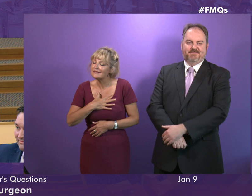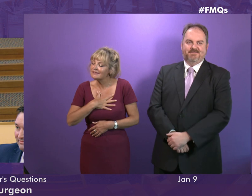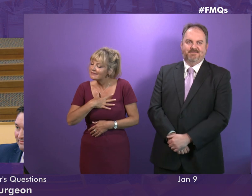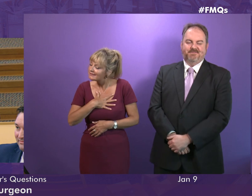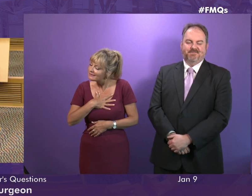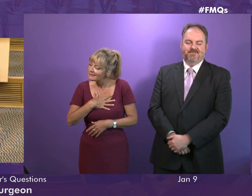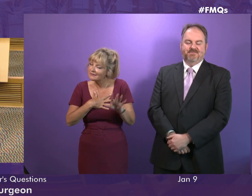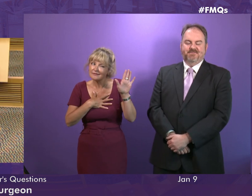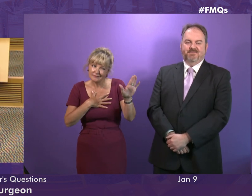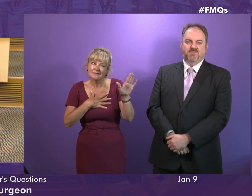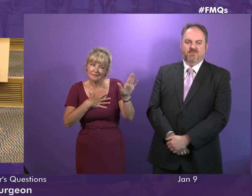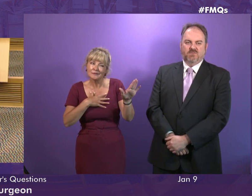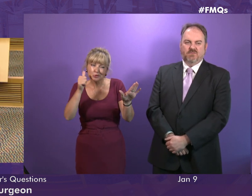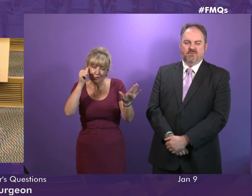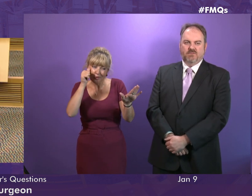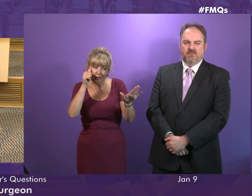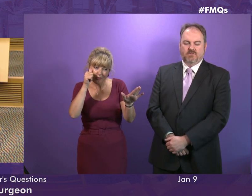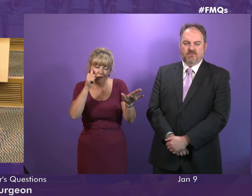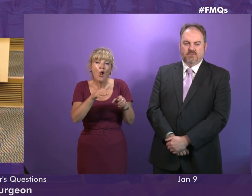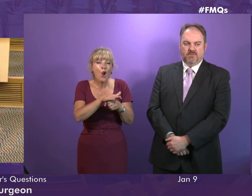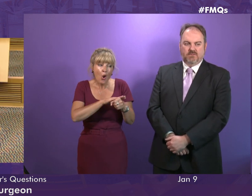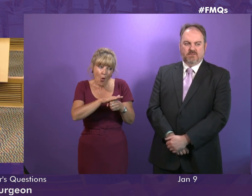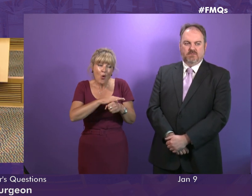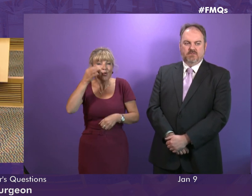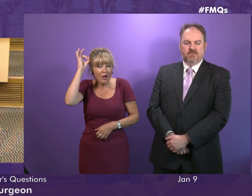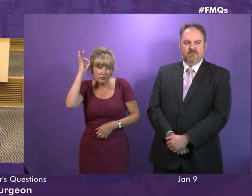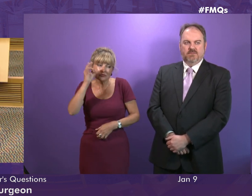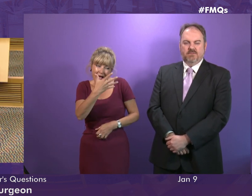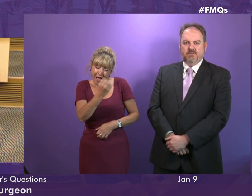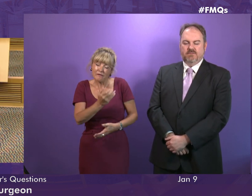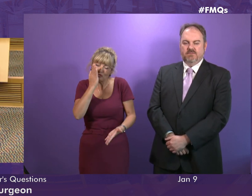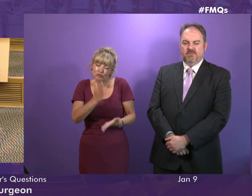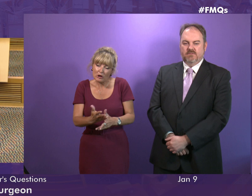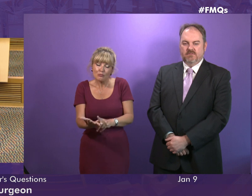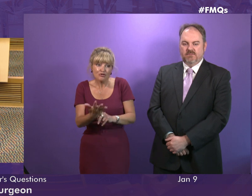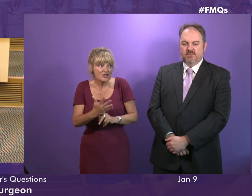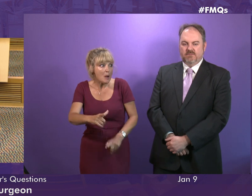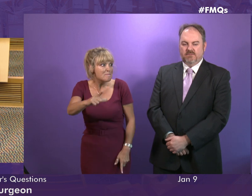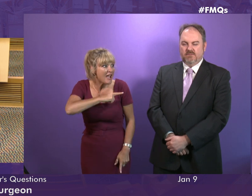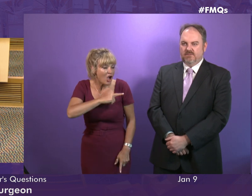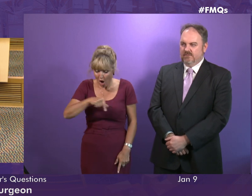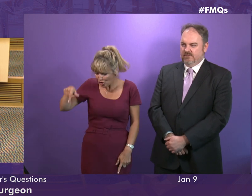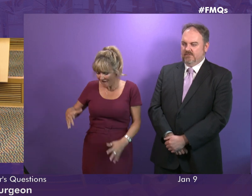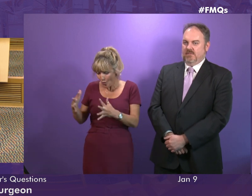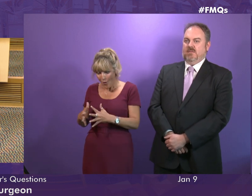Local authorities are working under real pressure because of the austerity that is being imposed